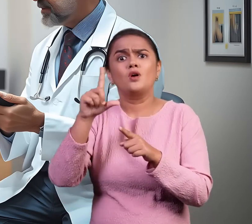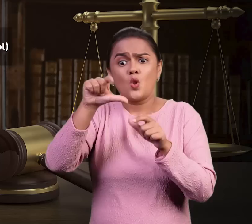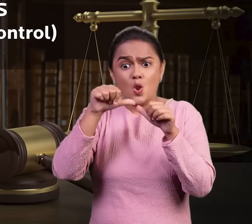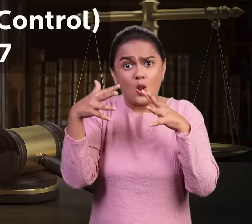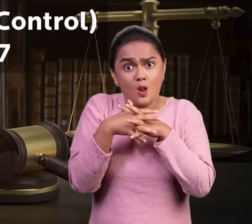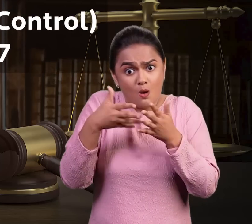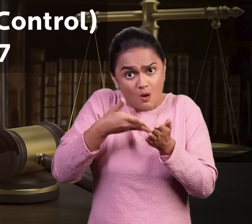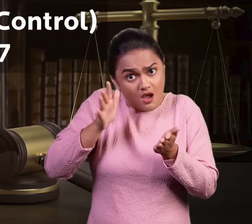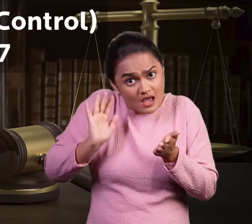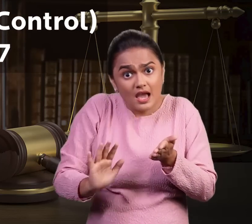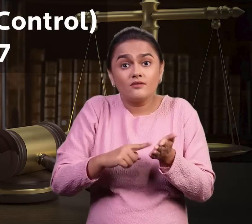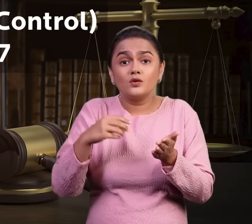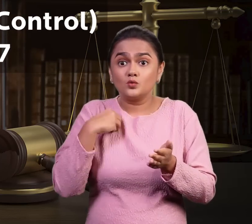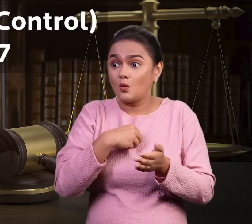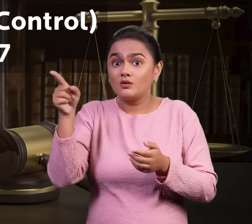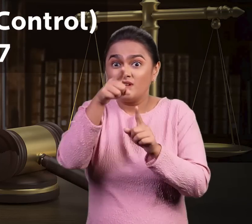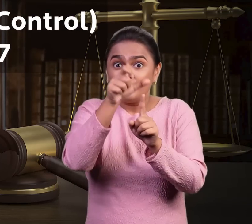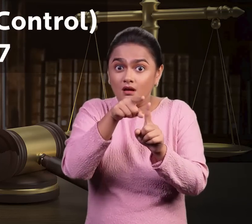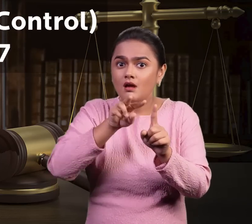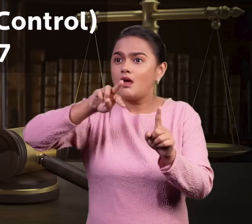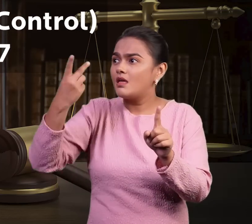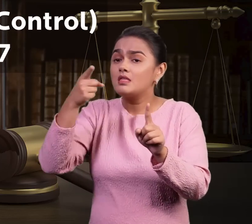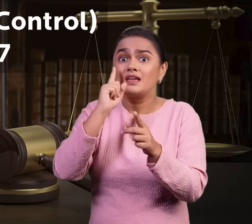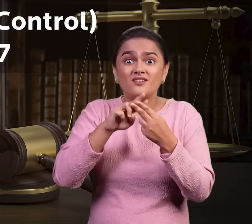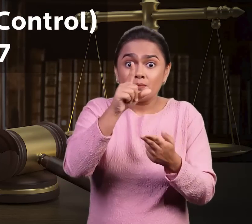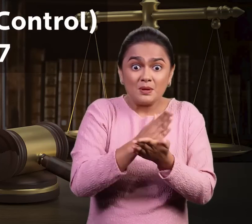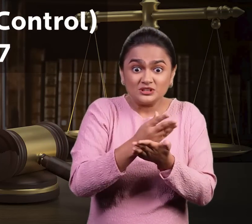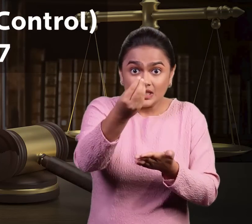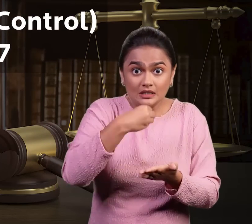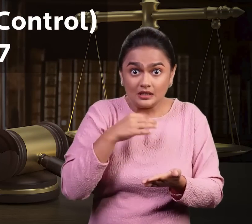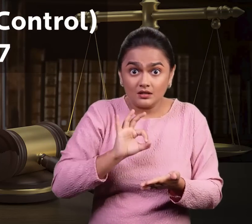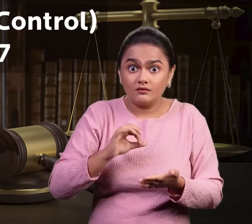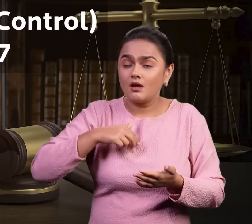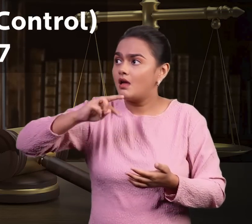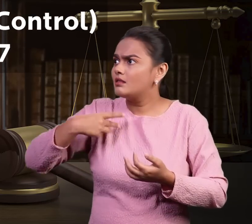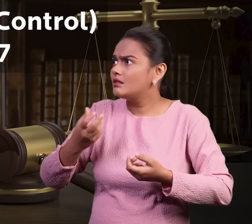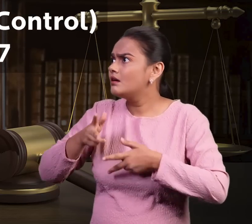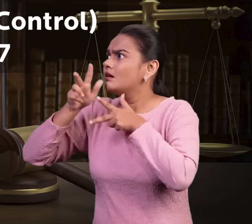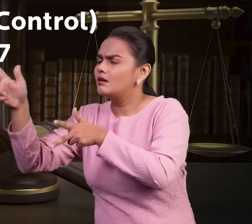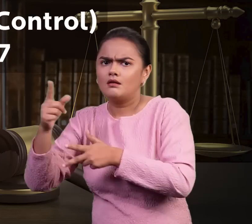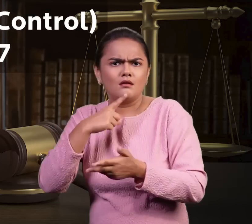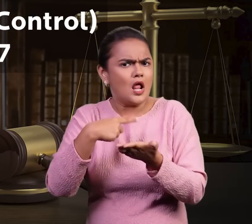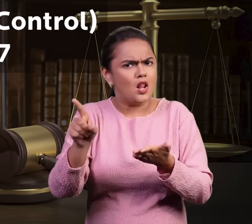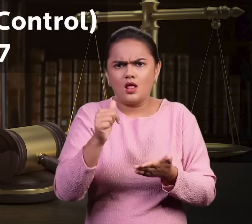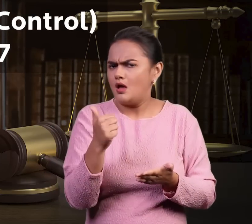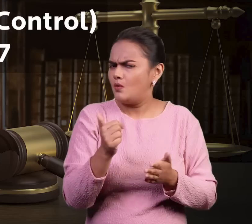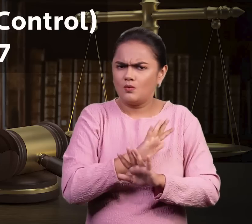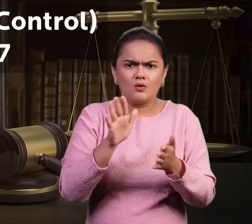As per law, the doctor cannot disclose your HIV status without your permission.